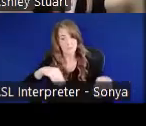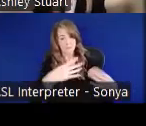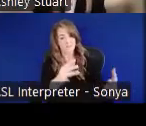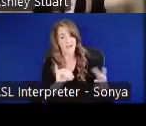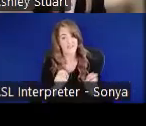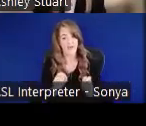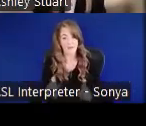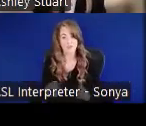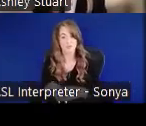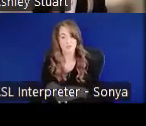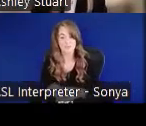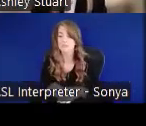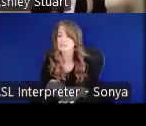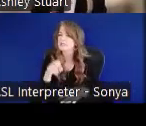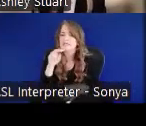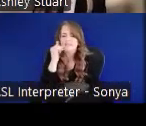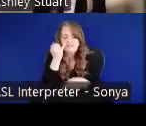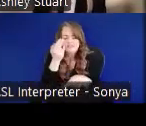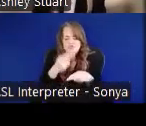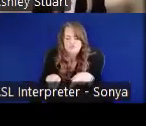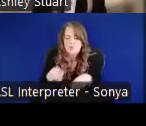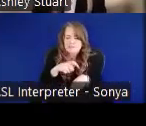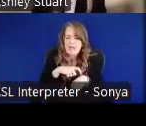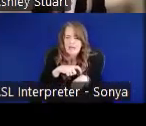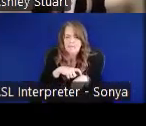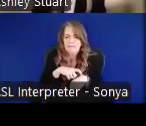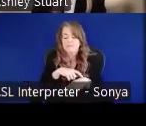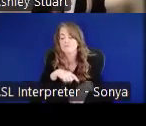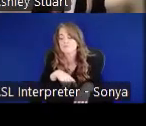if they're short, I've worked with families where we have done